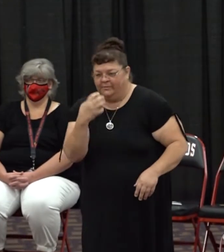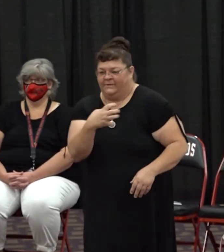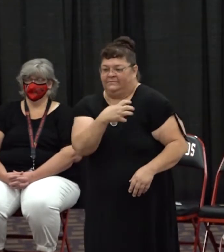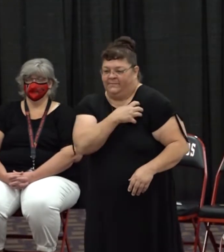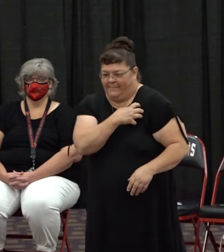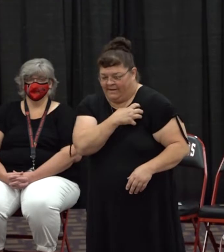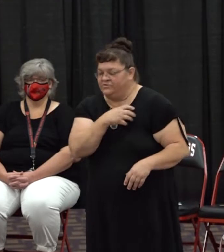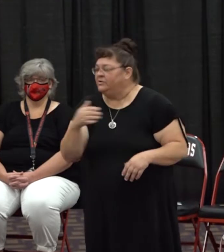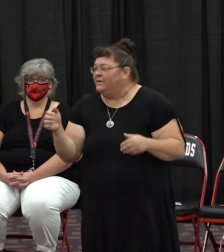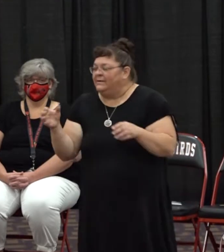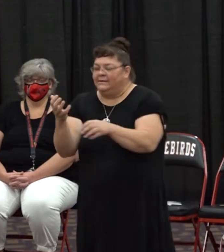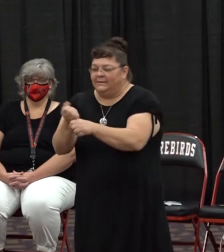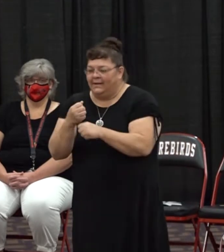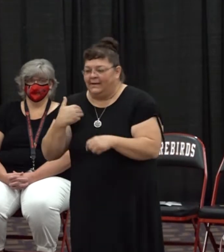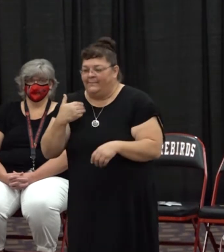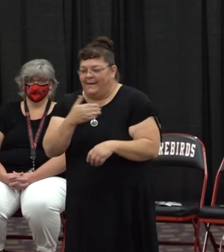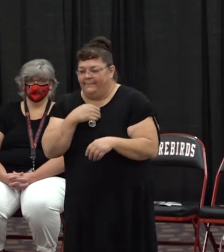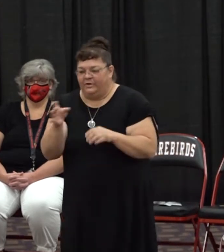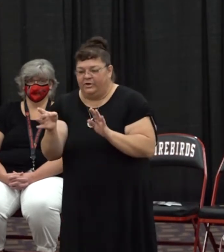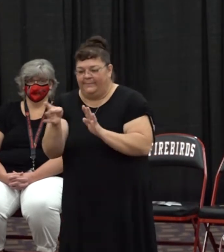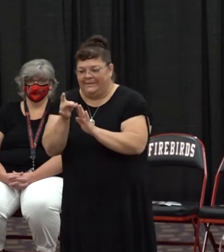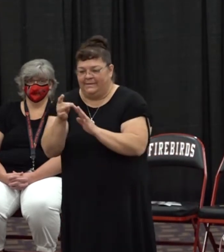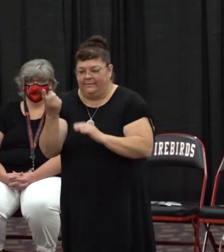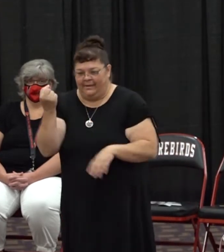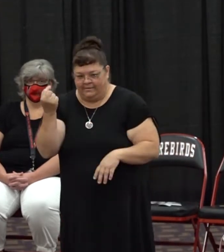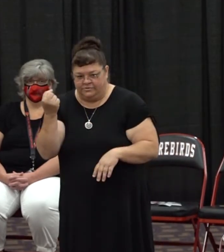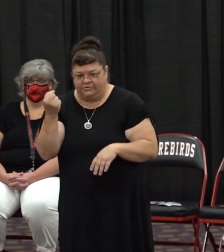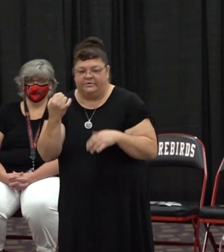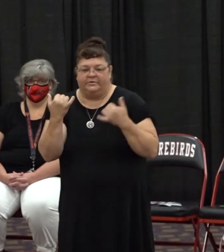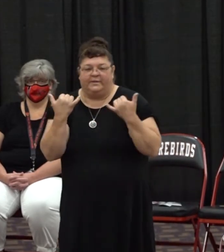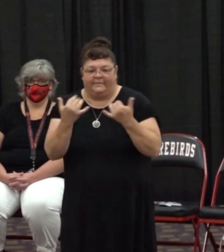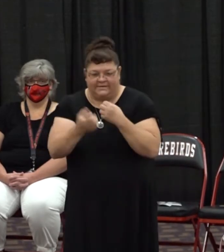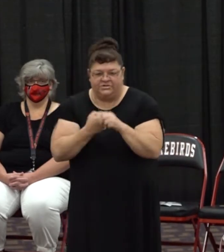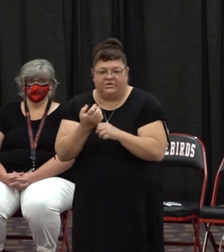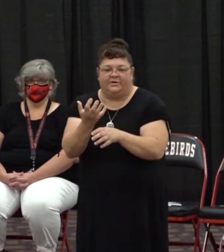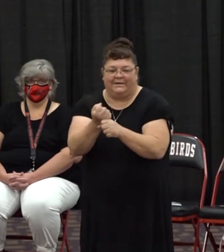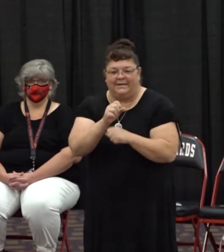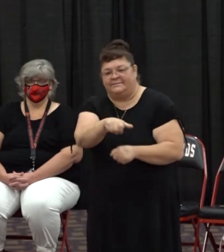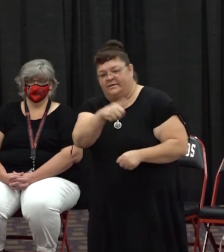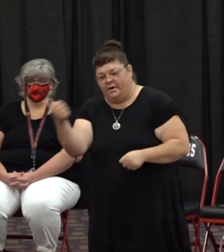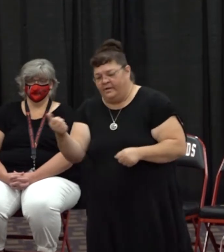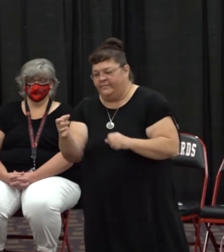The same thing as your letter, the "W." So he was chosen last year as a member.